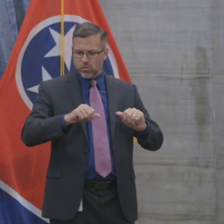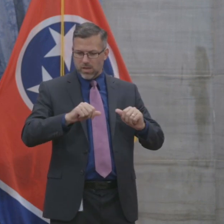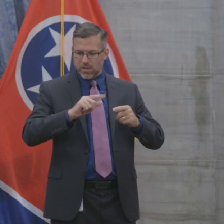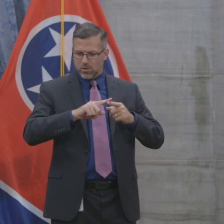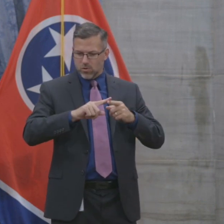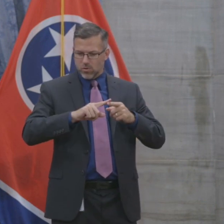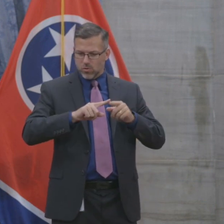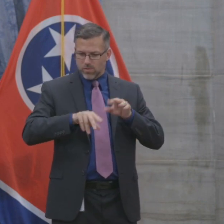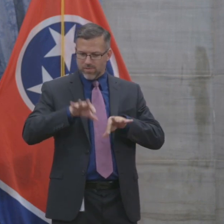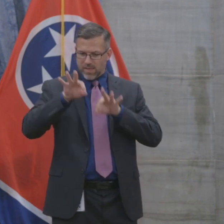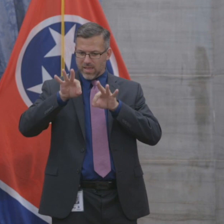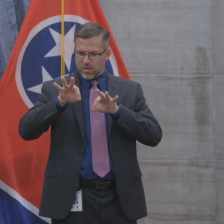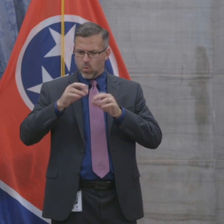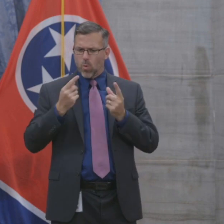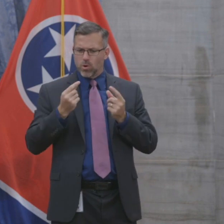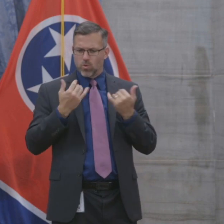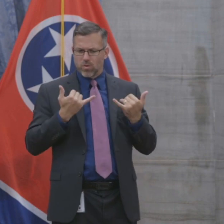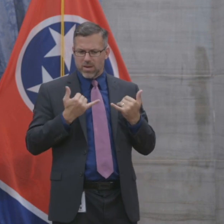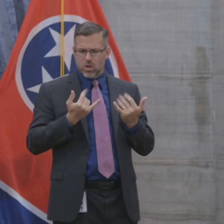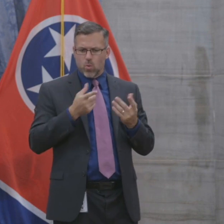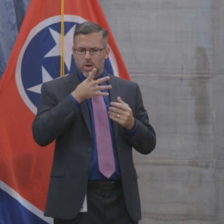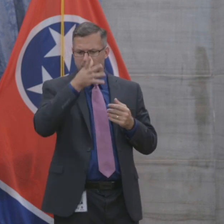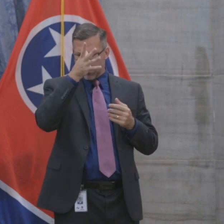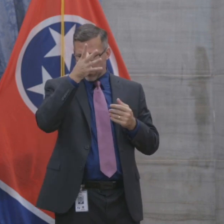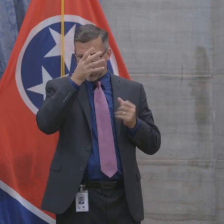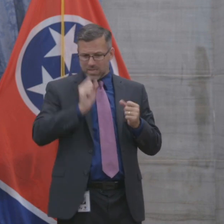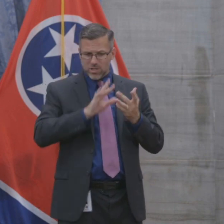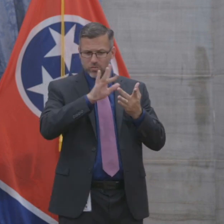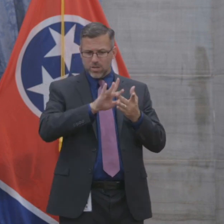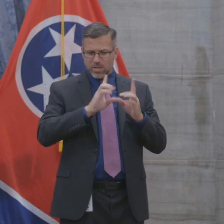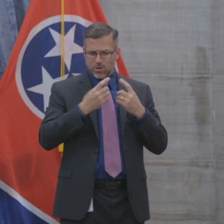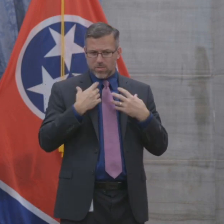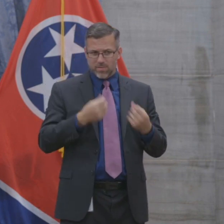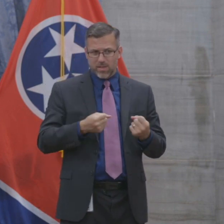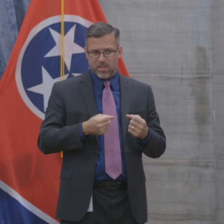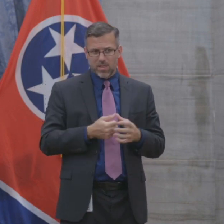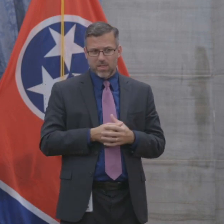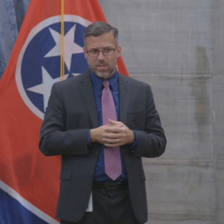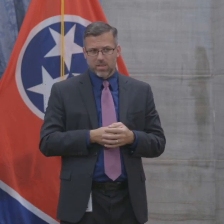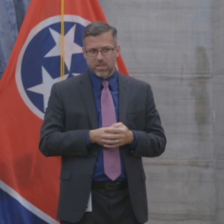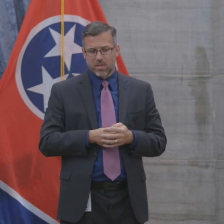for them at this point? GOV. LEE: You know, Dr. Piercey, can you address that? Does the health